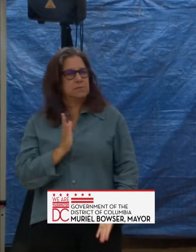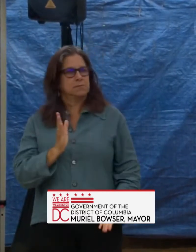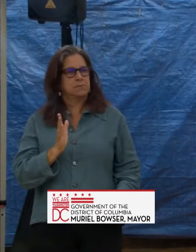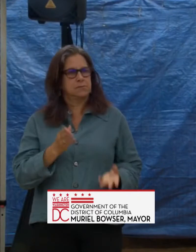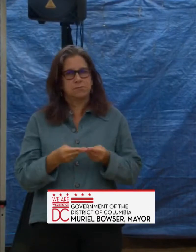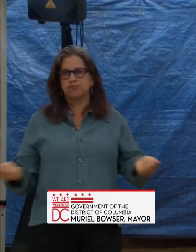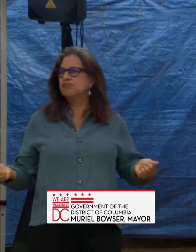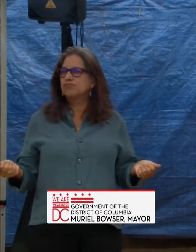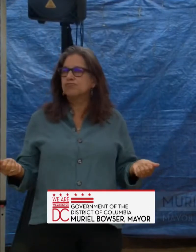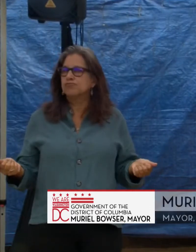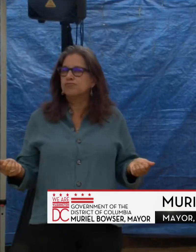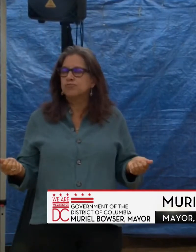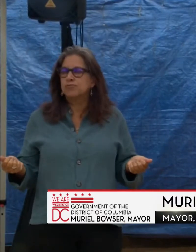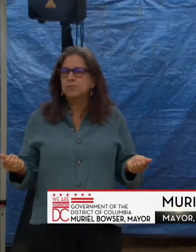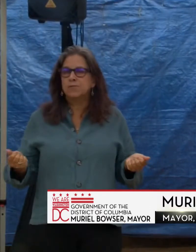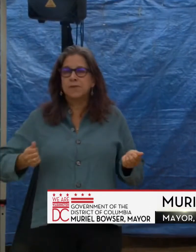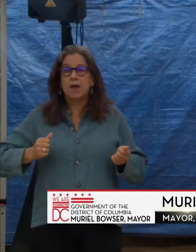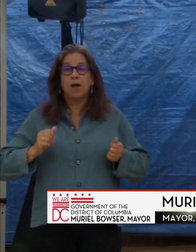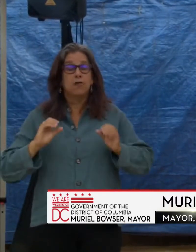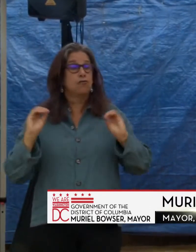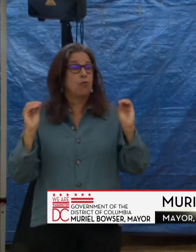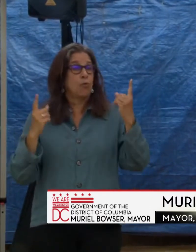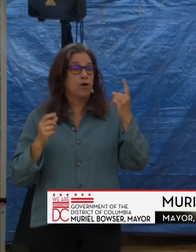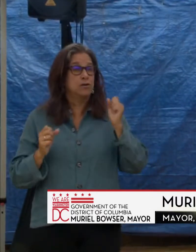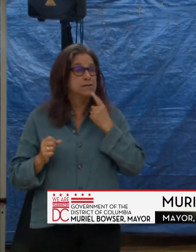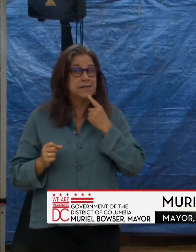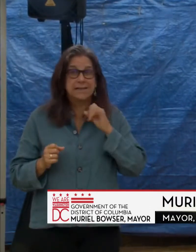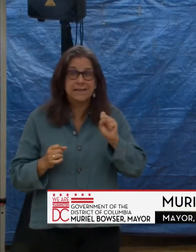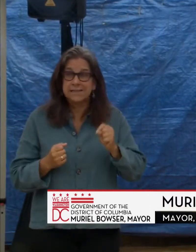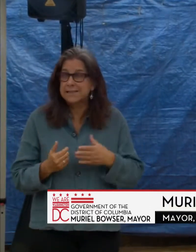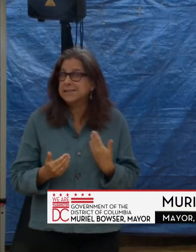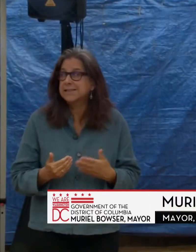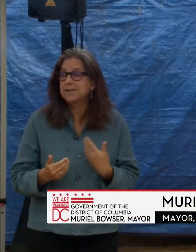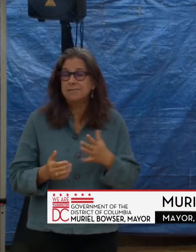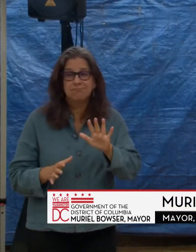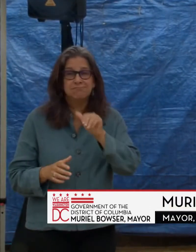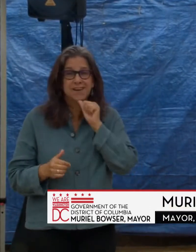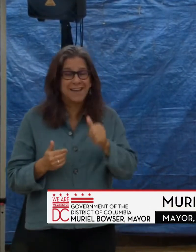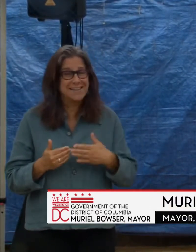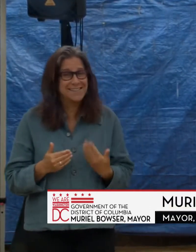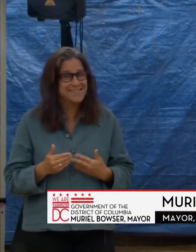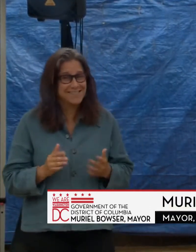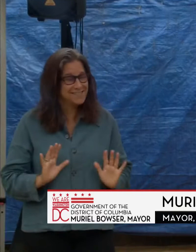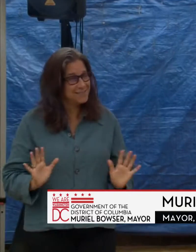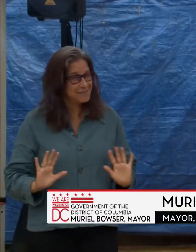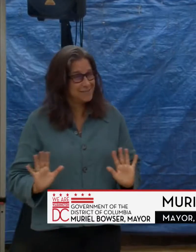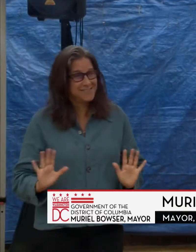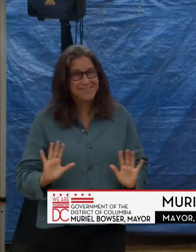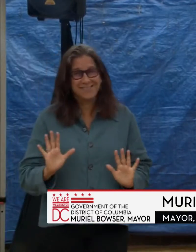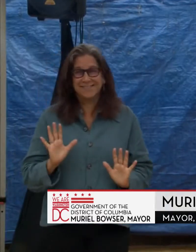AND IT CERTAINLY HASN'T BEEN EASY. BUT WE HAVE LEARNED A LOT ABOUT HOW TO WORK TOGETHER.